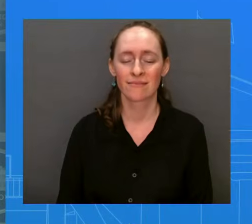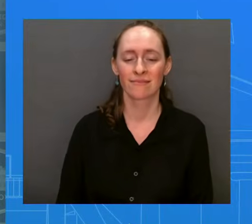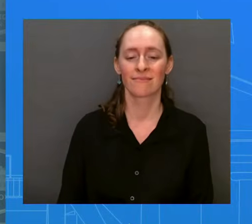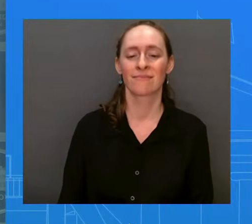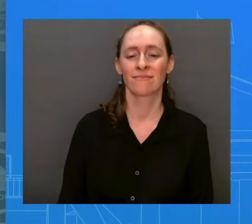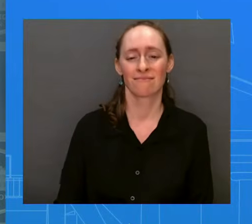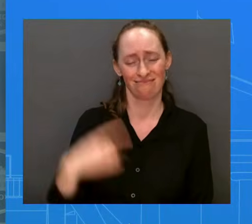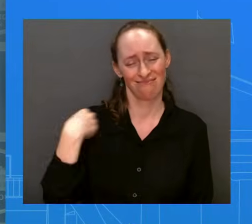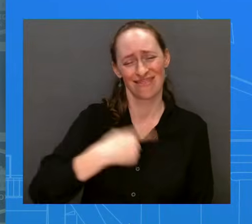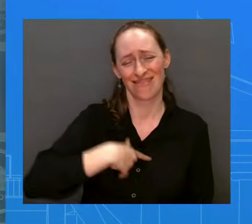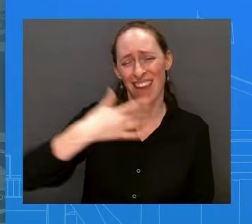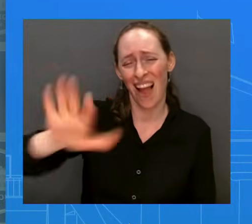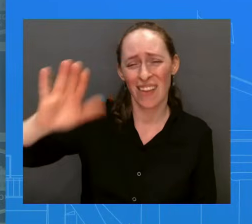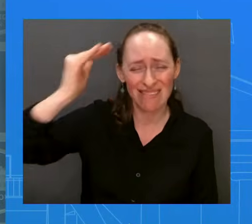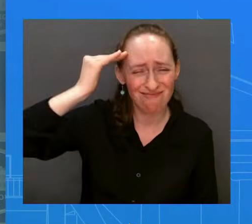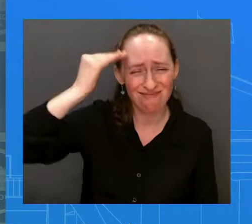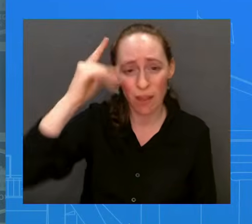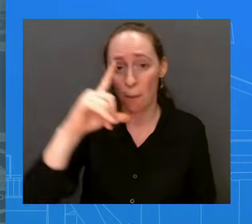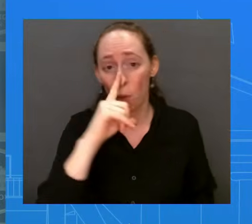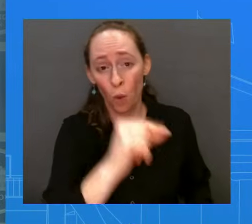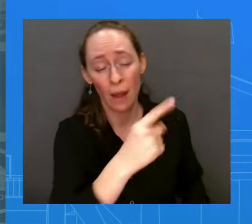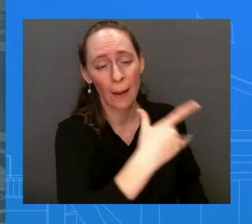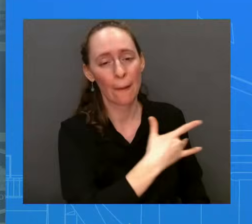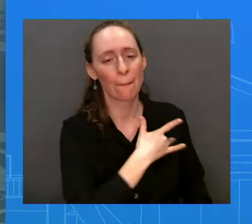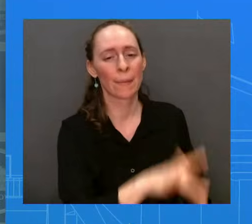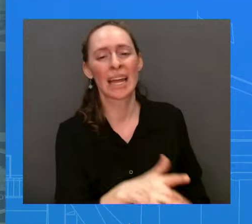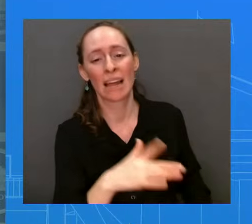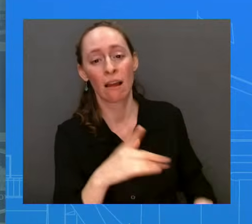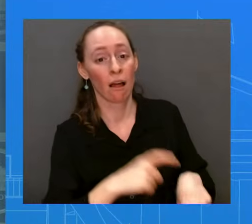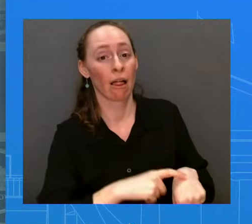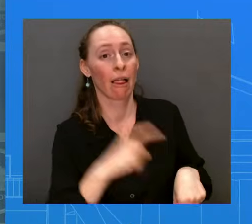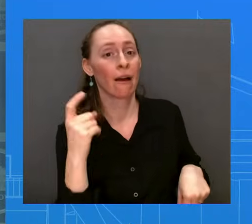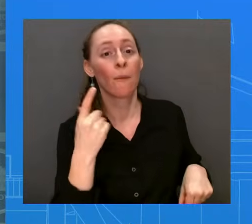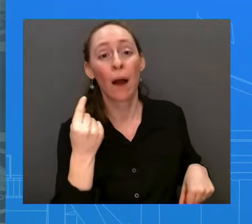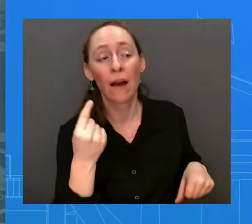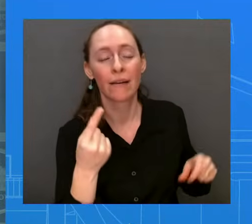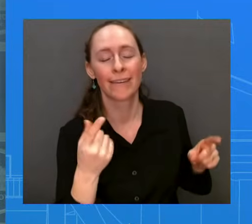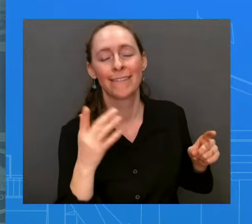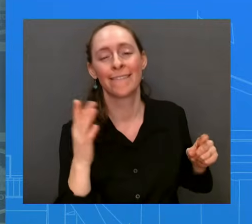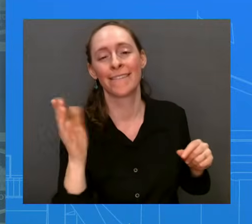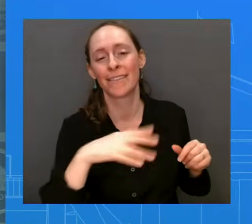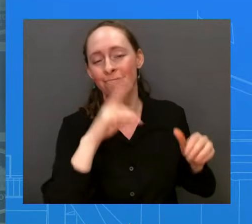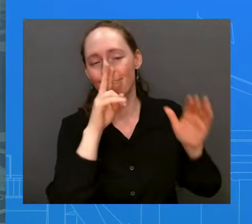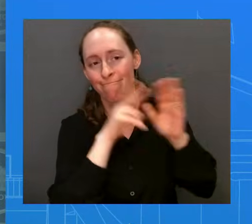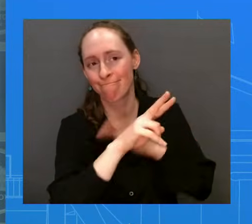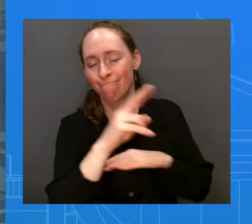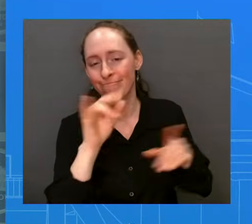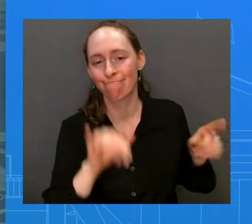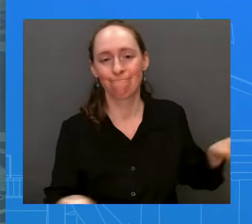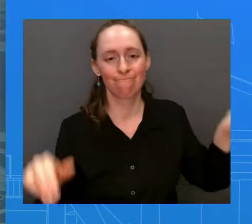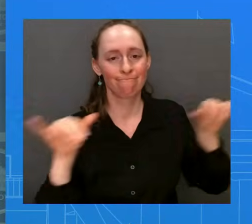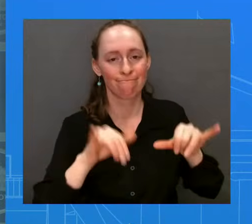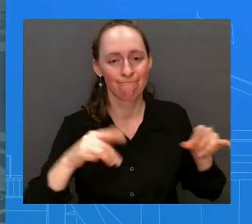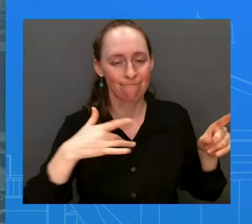It's perfectly right -- a page right out of his playbook. Ms. Jean-Pierre: Chris. The Press: Yes. I was going to ask you a question, if I --